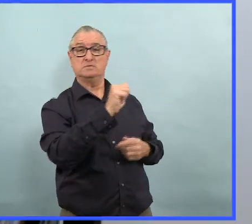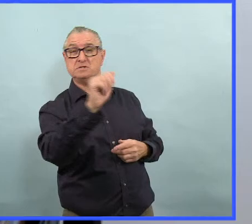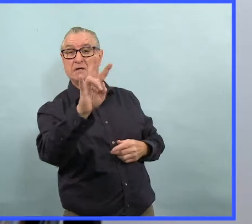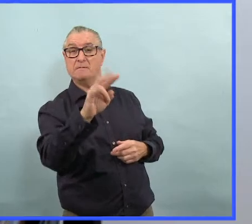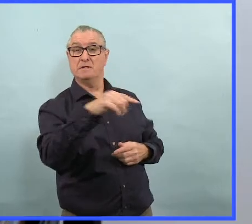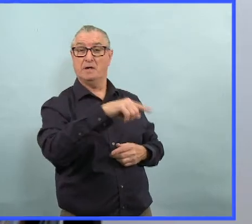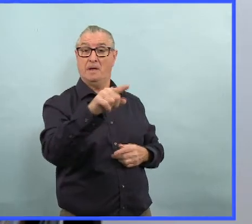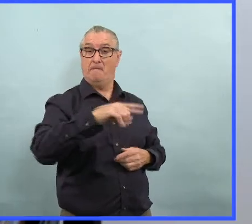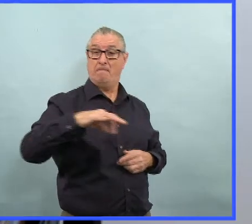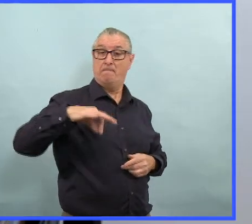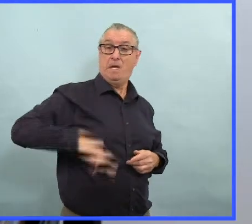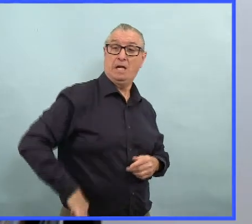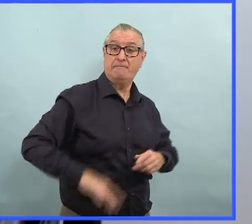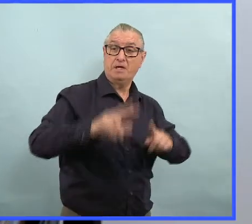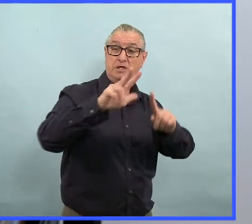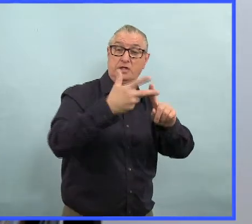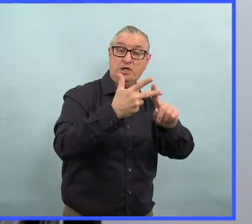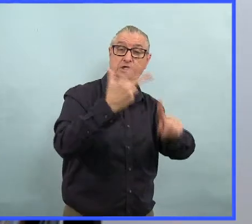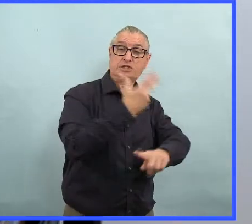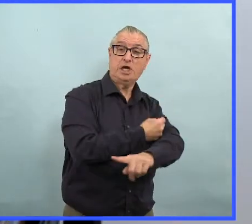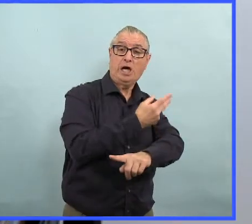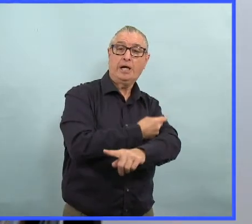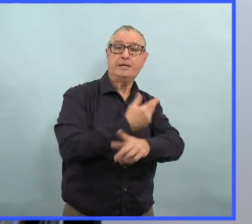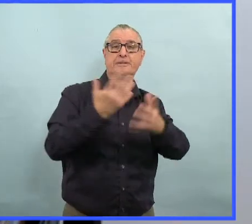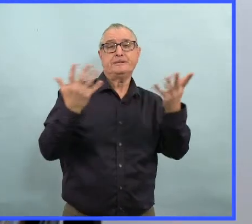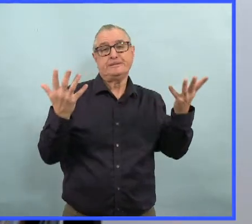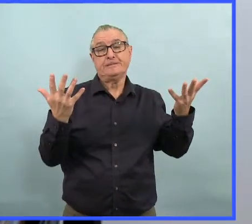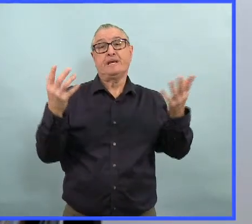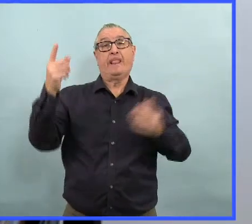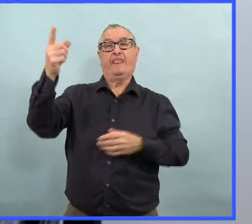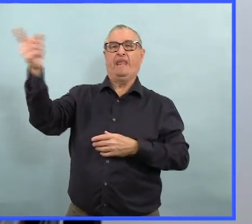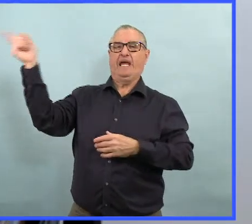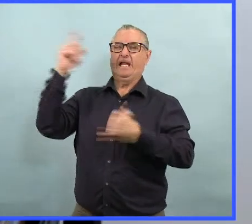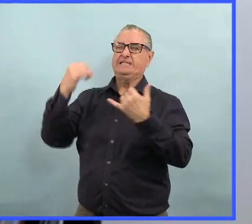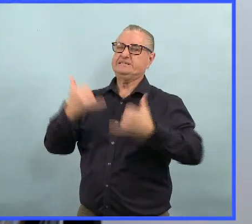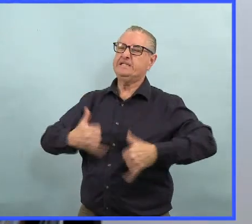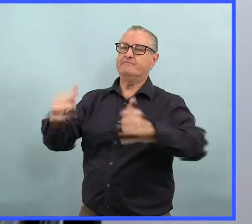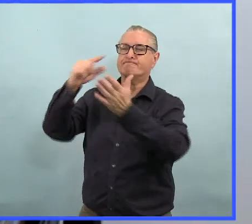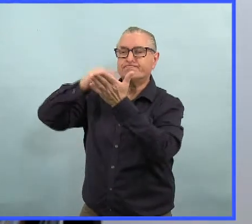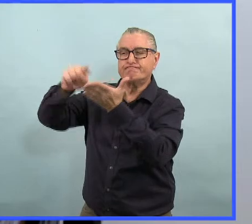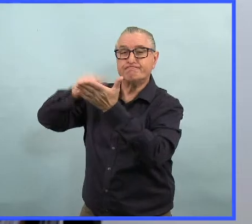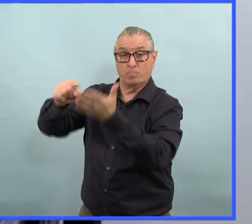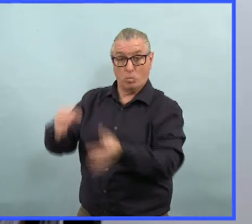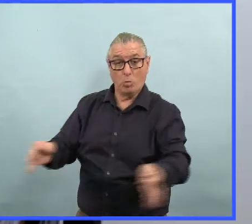this and they're evaluating the science around whether or not a booster would be beneficial to